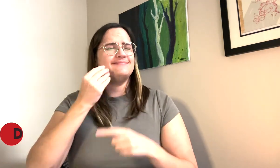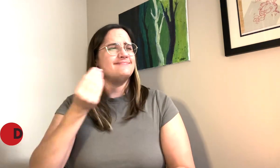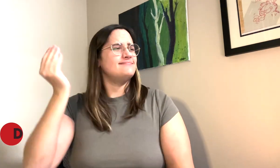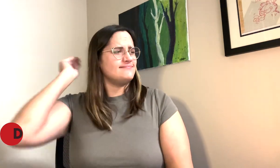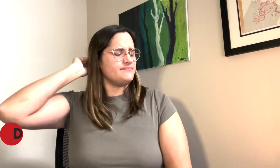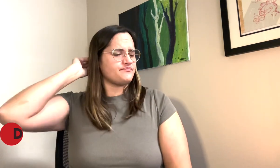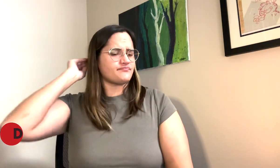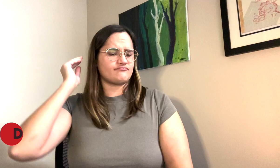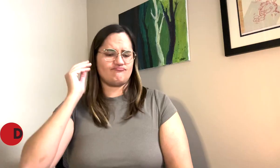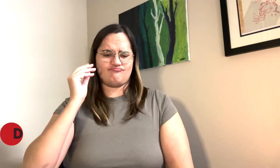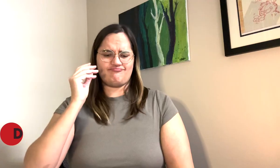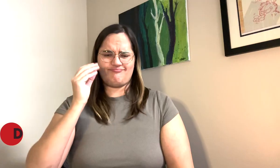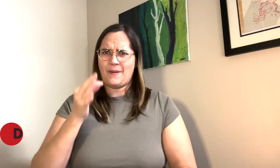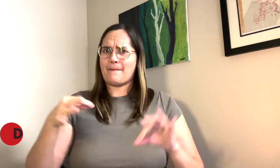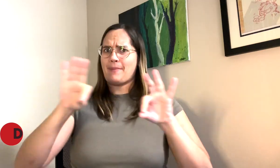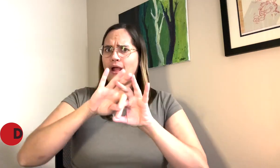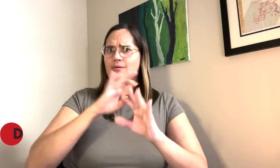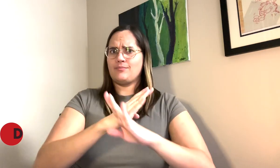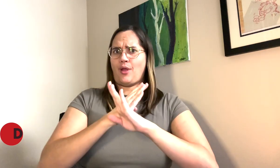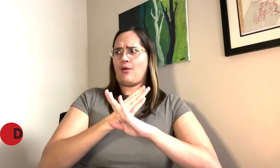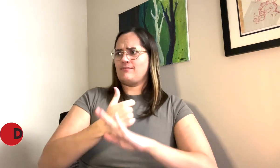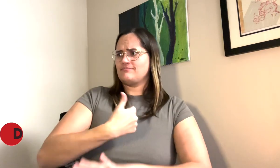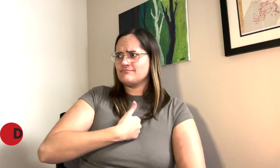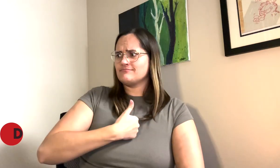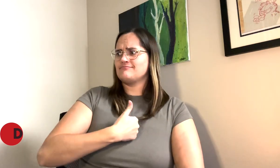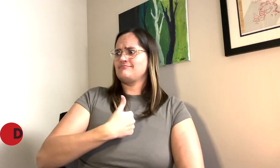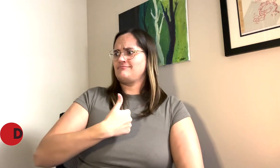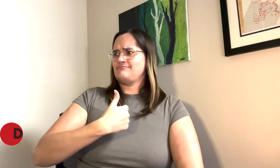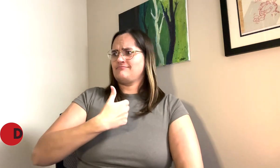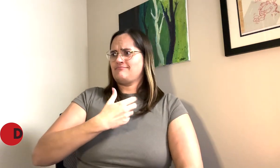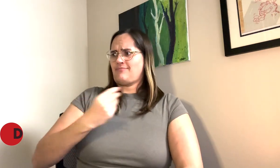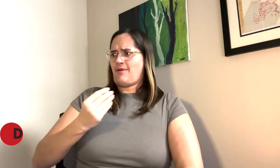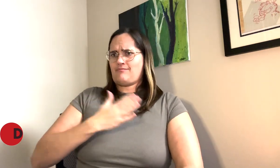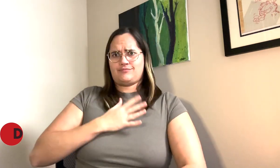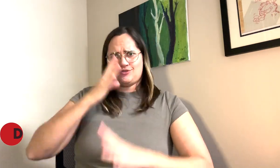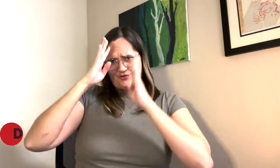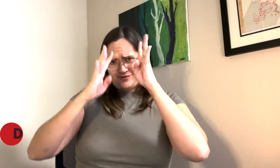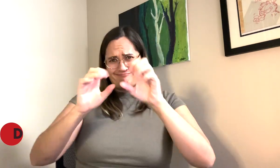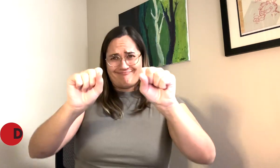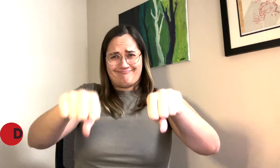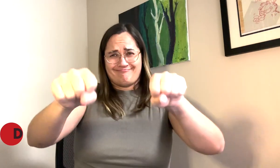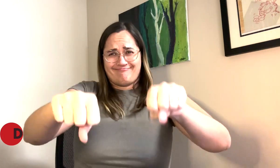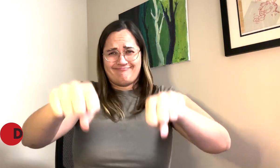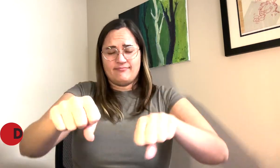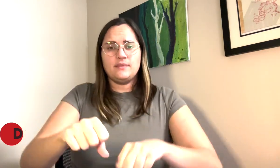but how do we protect the Deaf community? This is especially